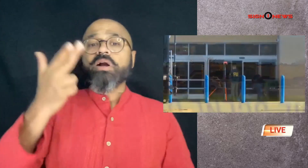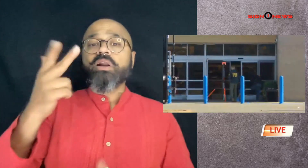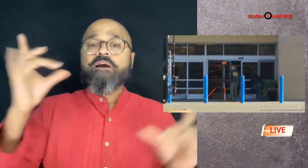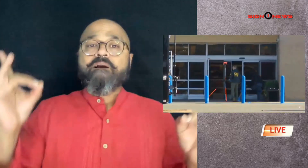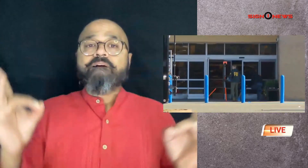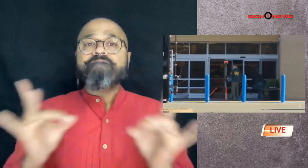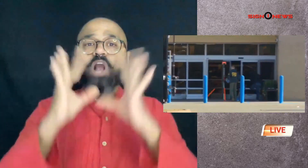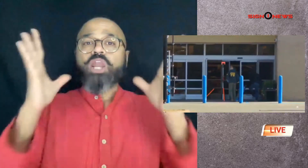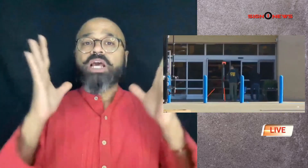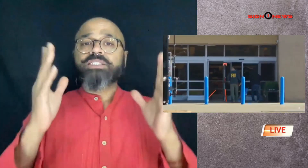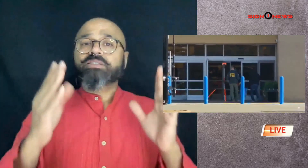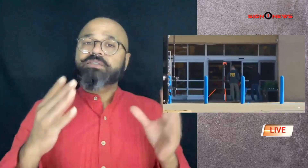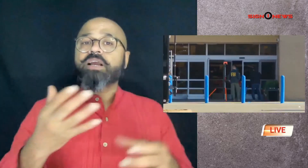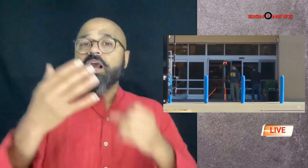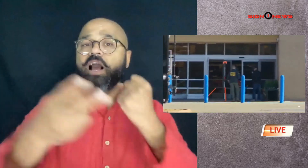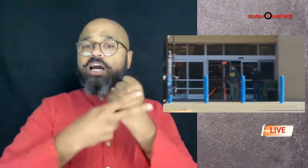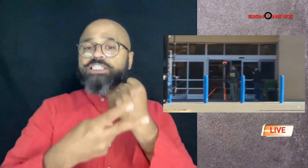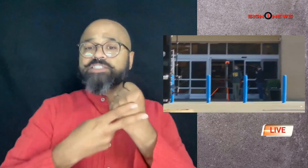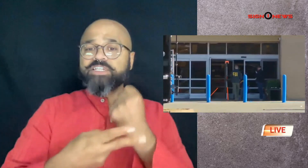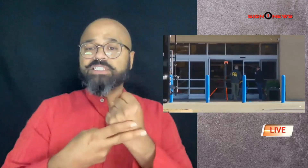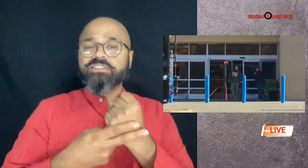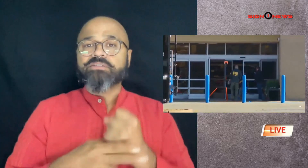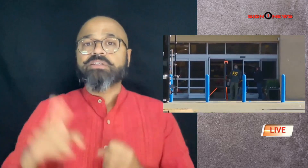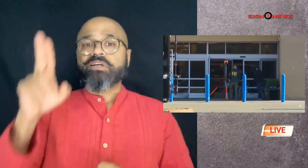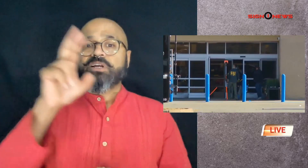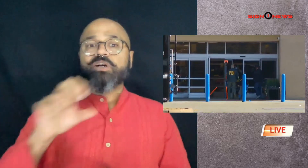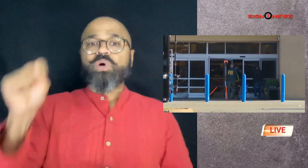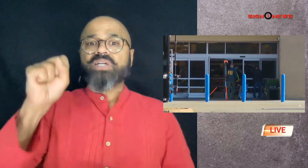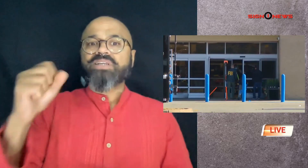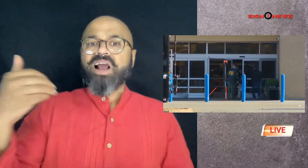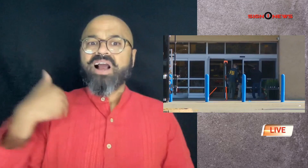according to the gun violence archive the US has